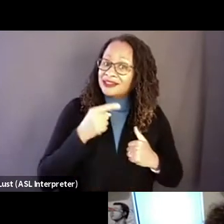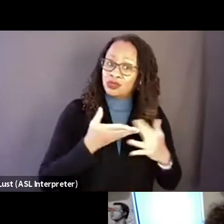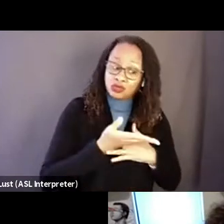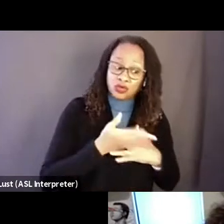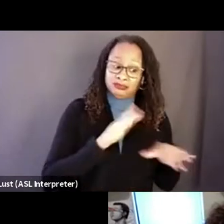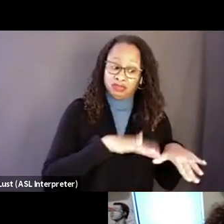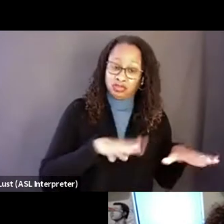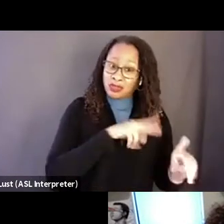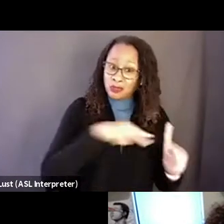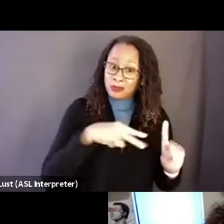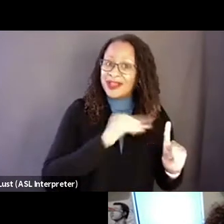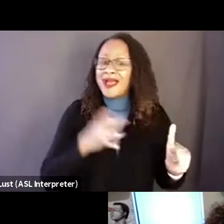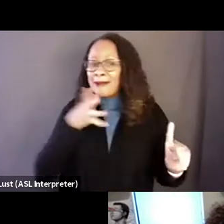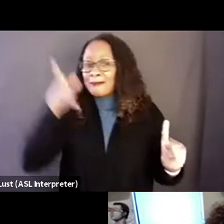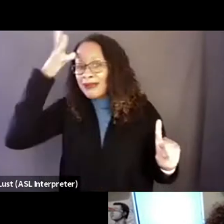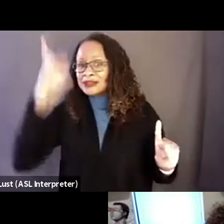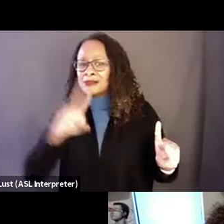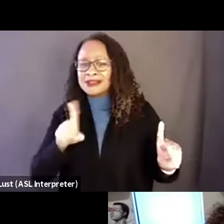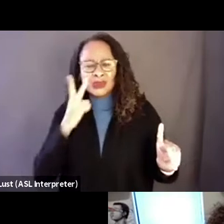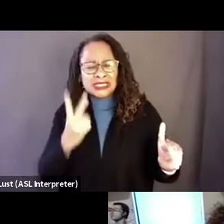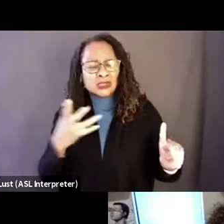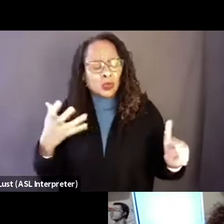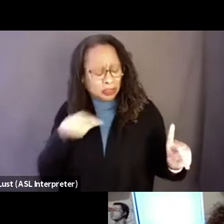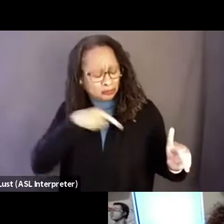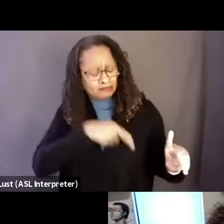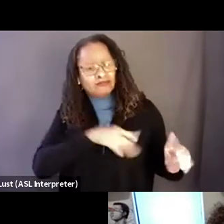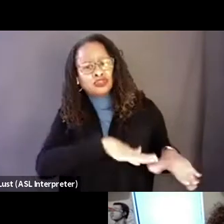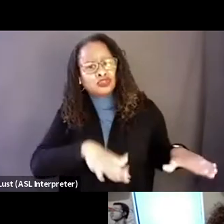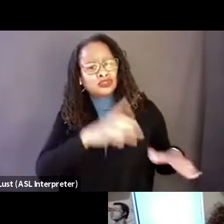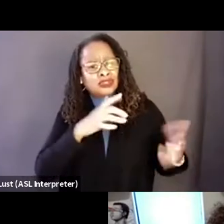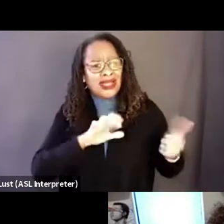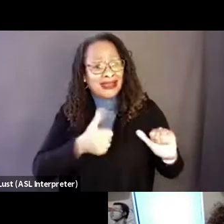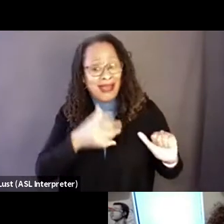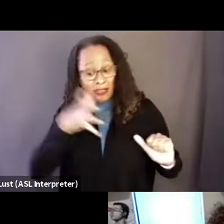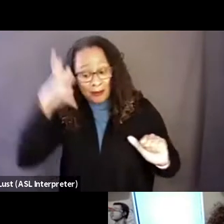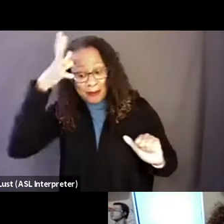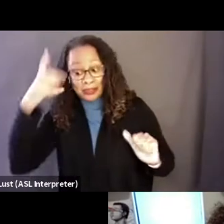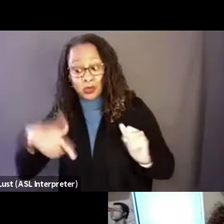but for us to see so much of the children's lives and how what their parents had to do impacted their day-to-day?